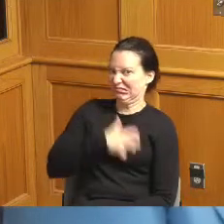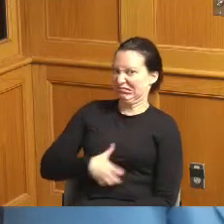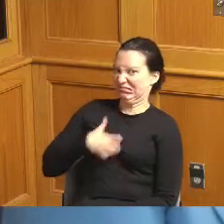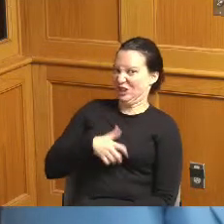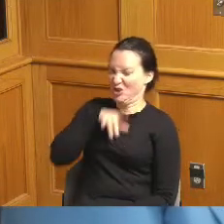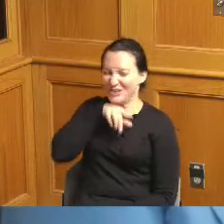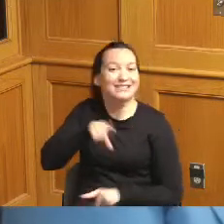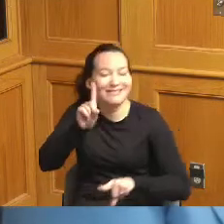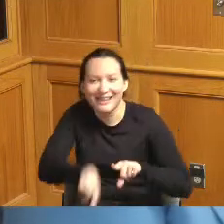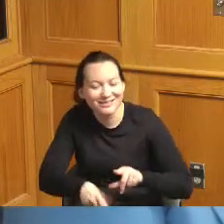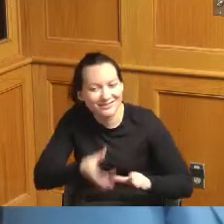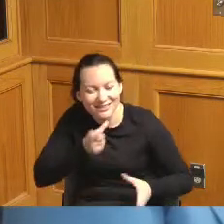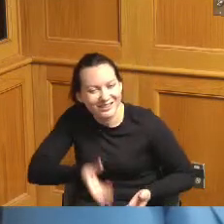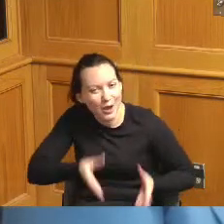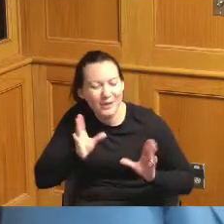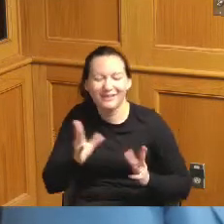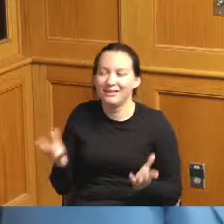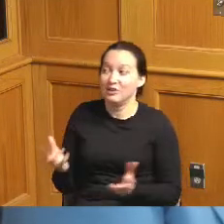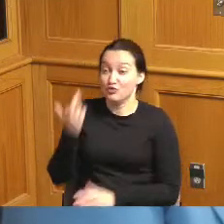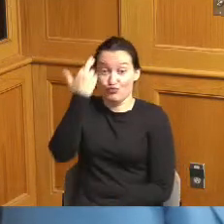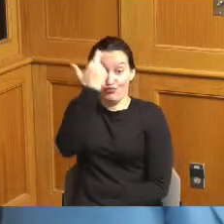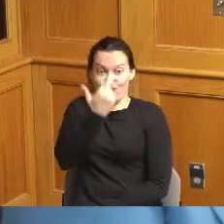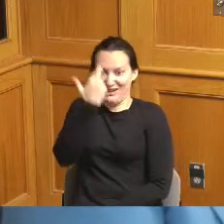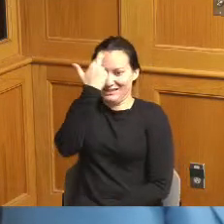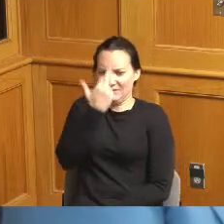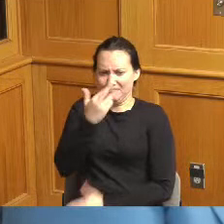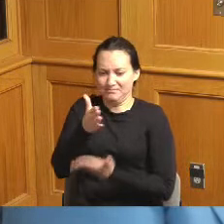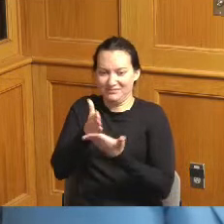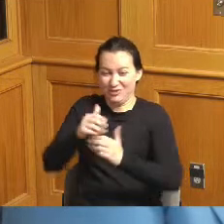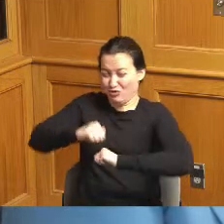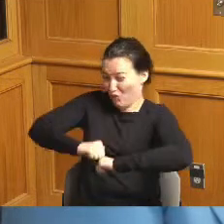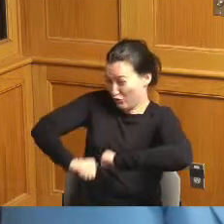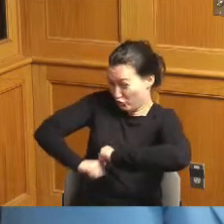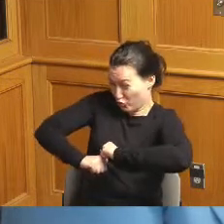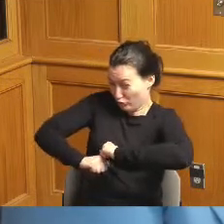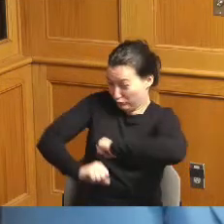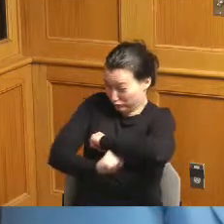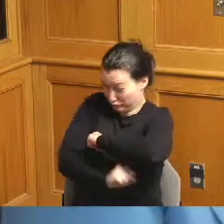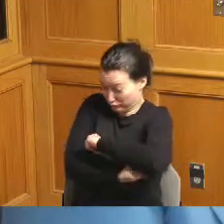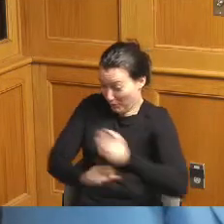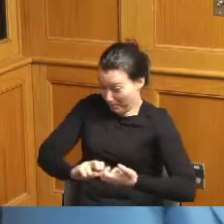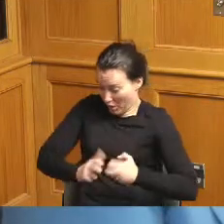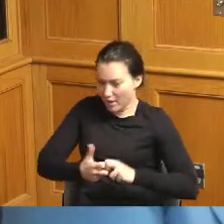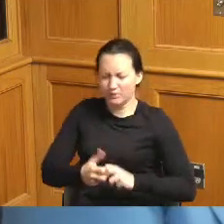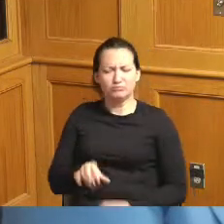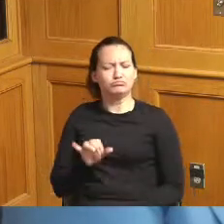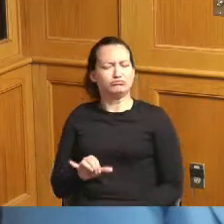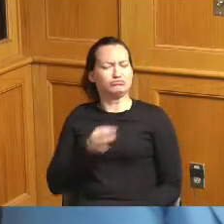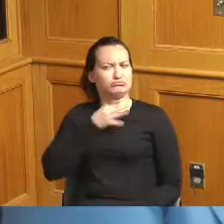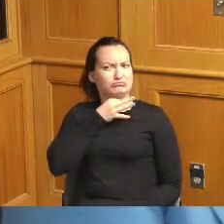can't happen because of some structural issues which then got me a little even more nervous